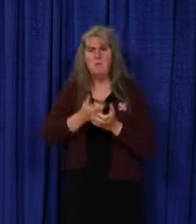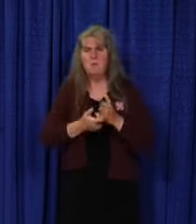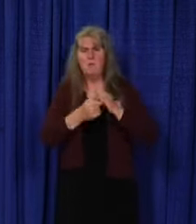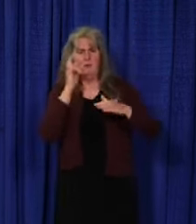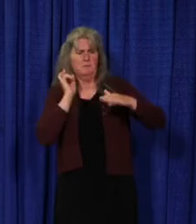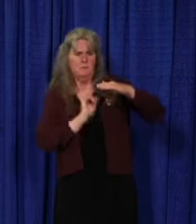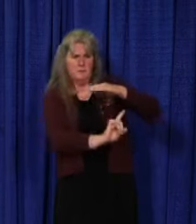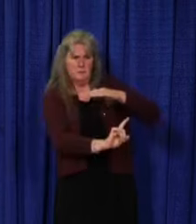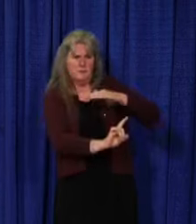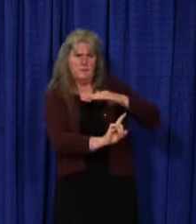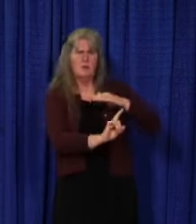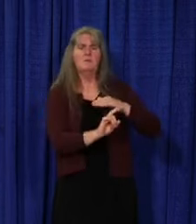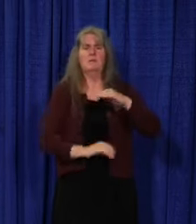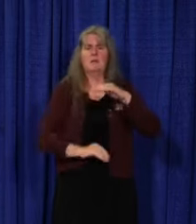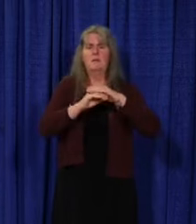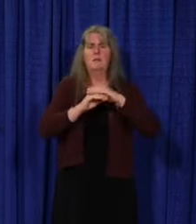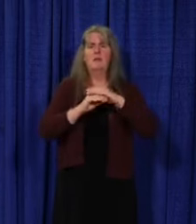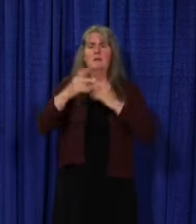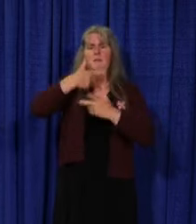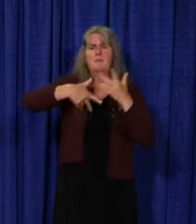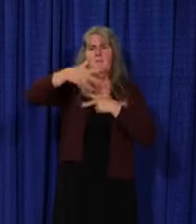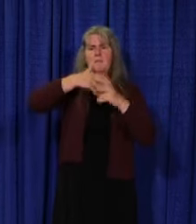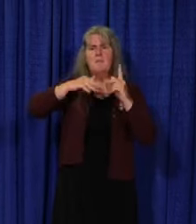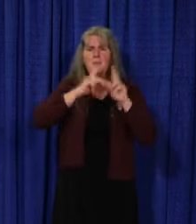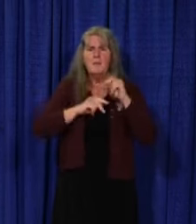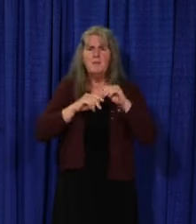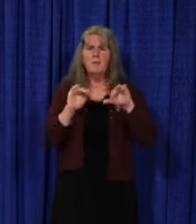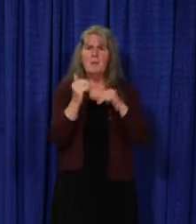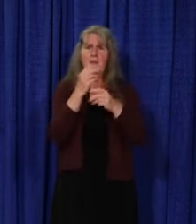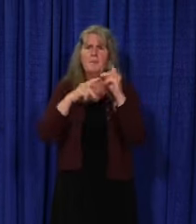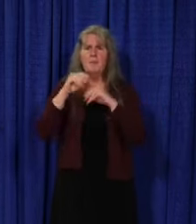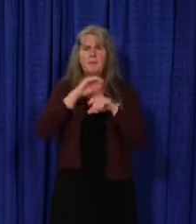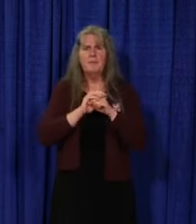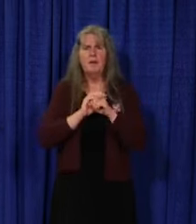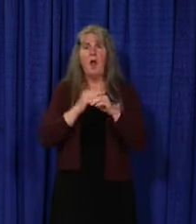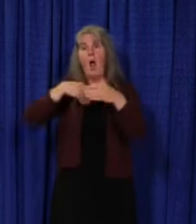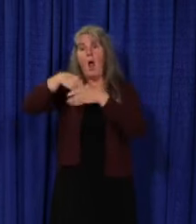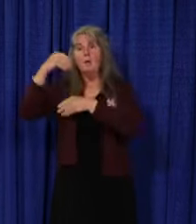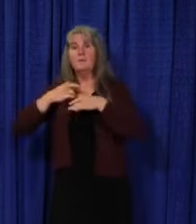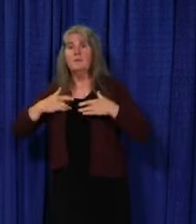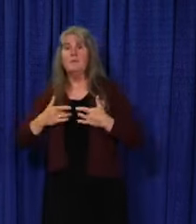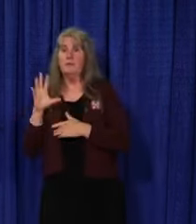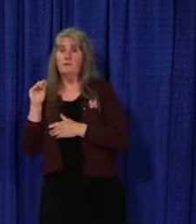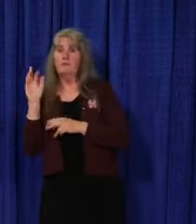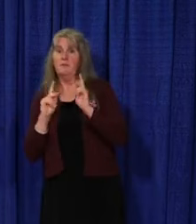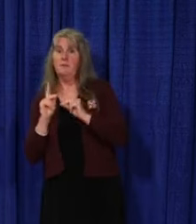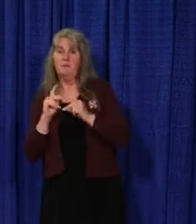Self isolate if required. Limit the number of people in your gatherings. 50 for outside gatherings and